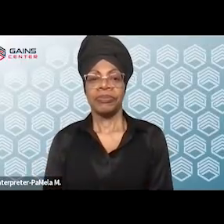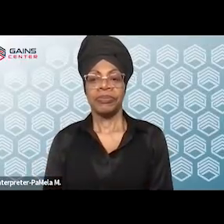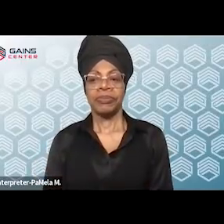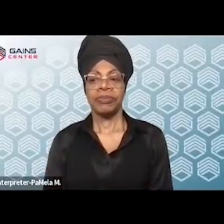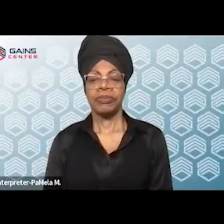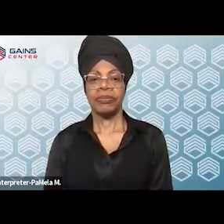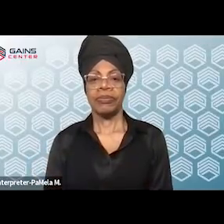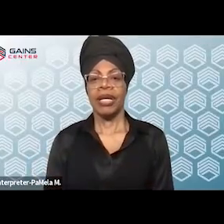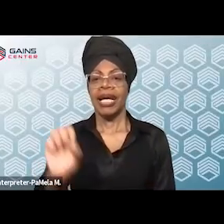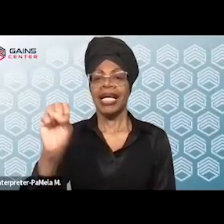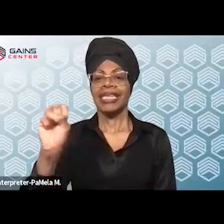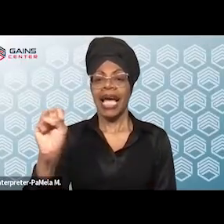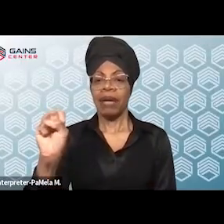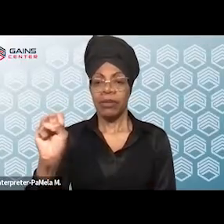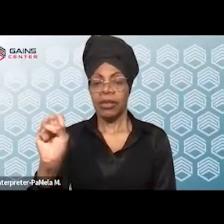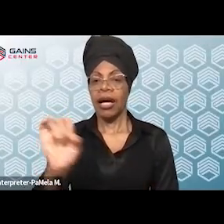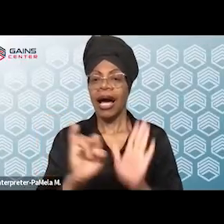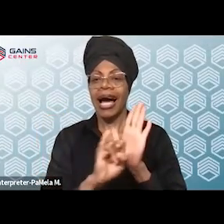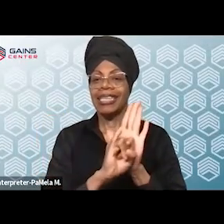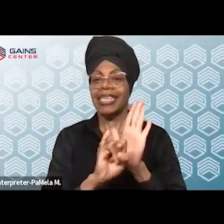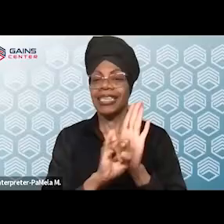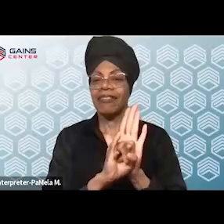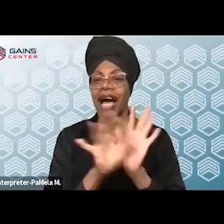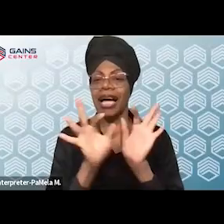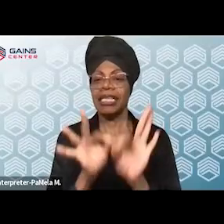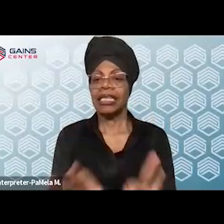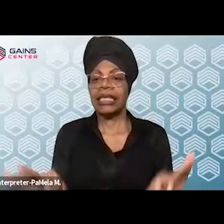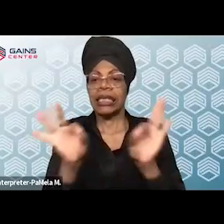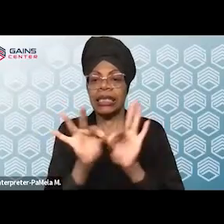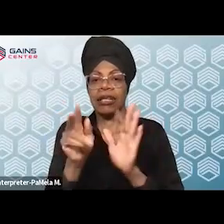So, SAMHSA identifies the key principles of trauma-informed care